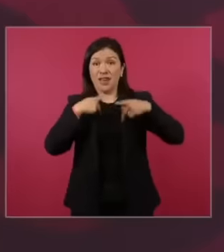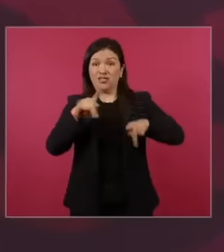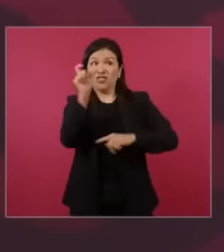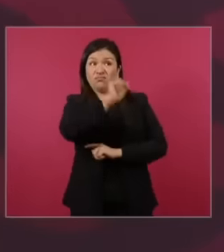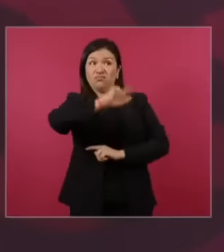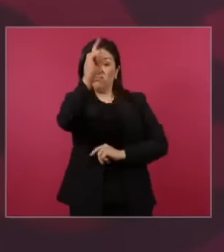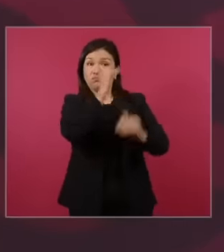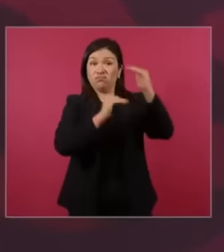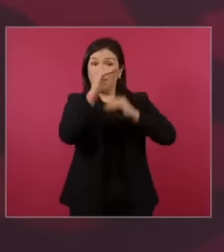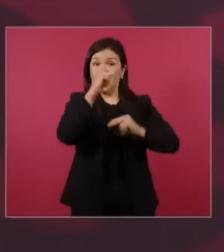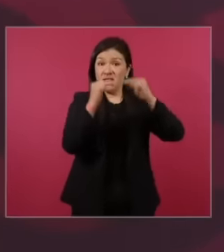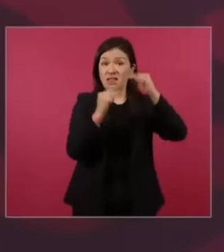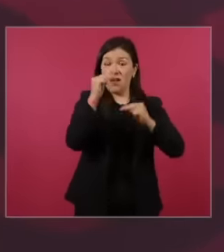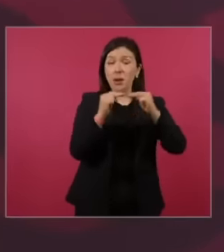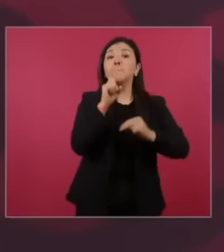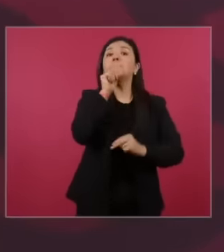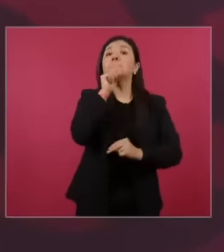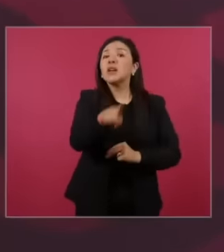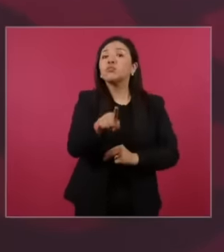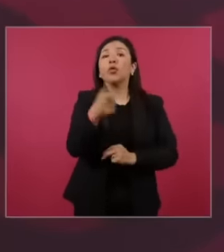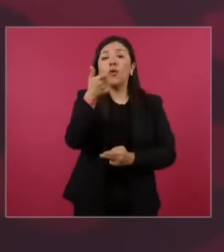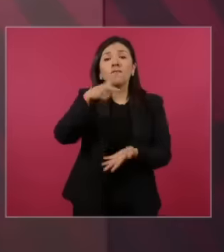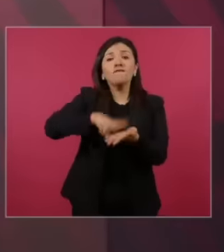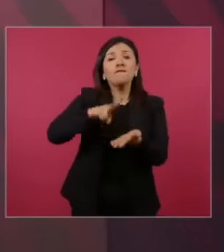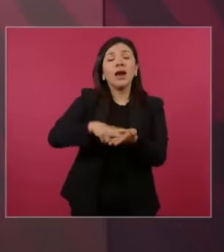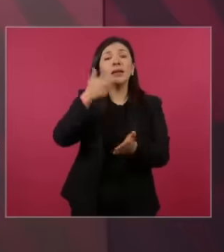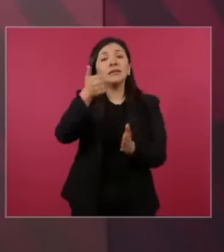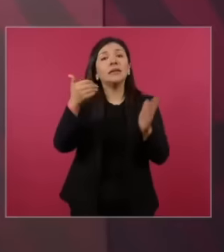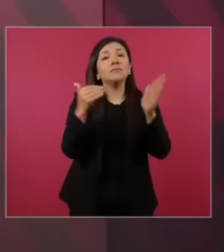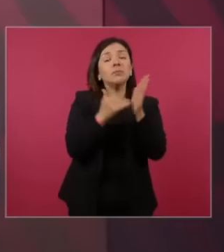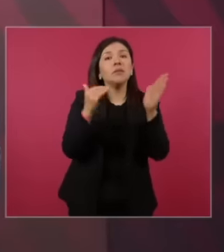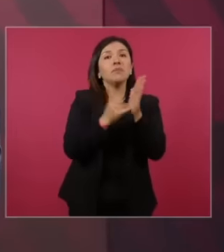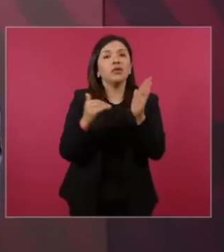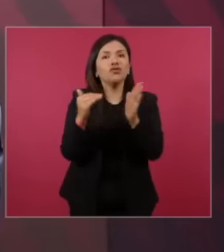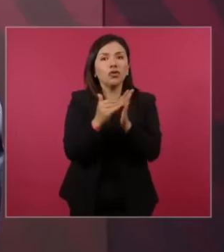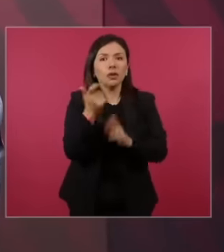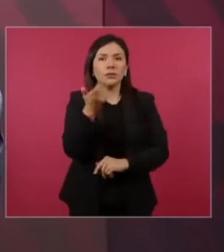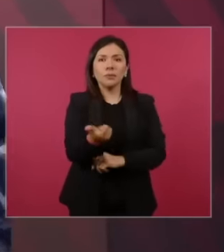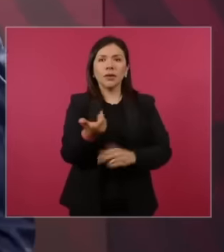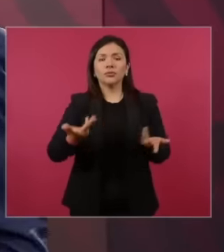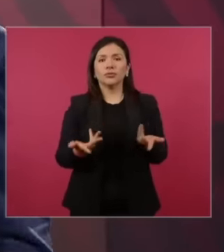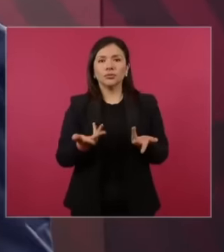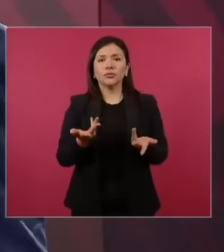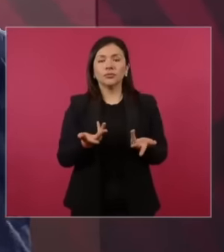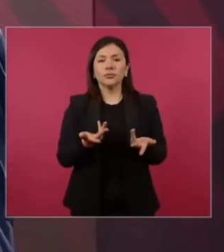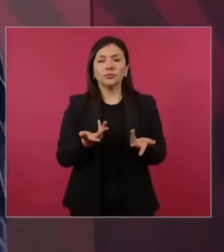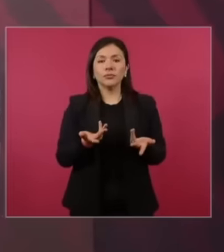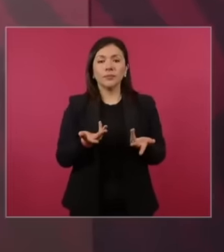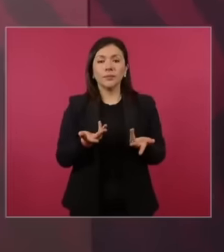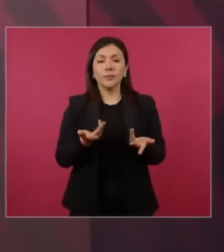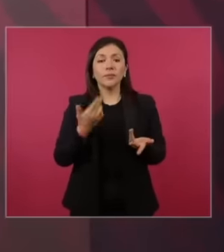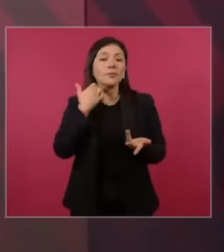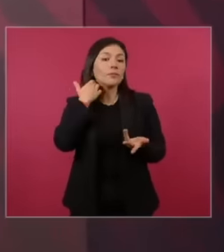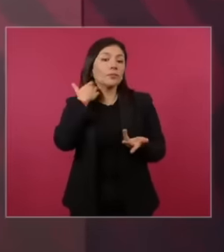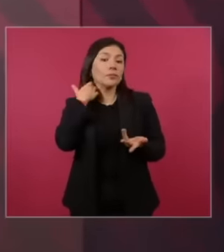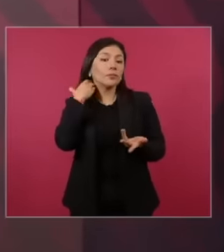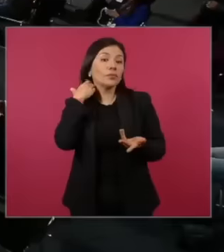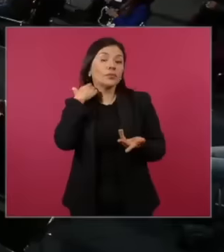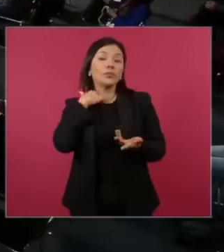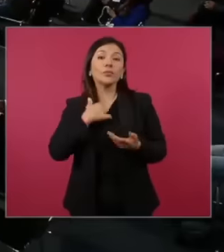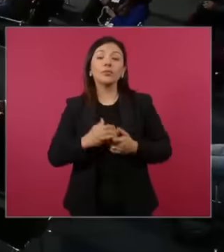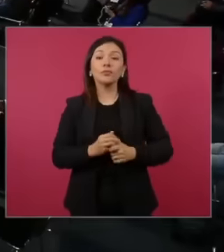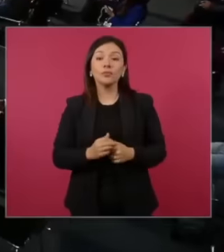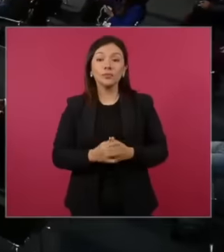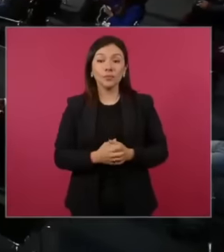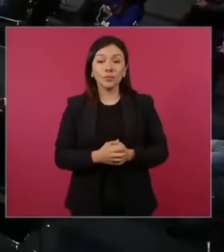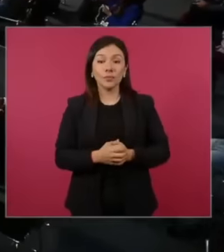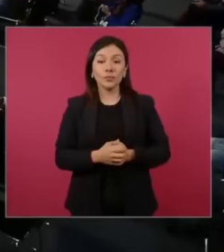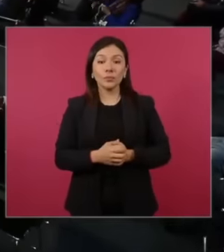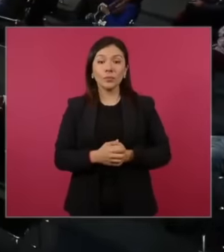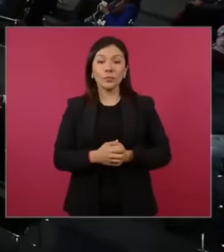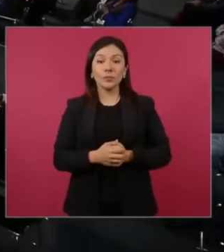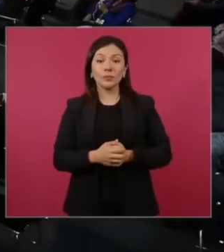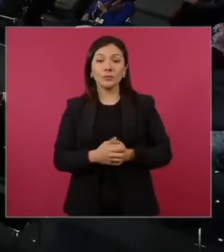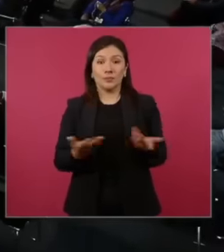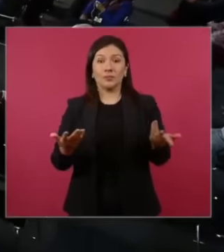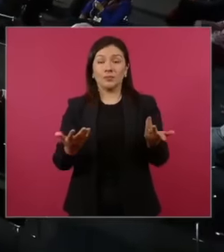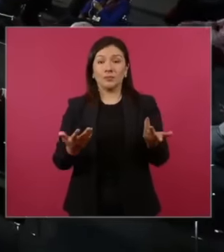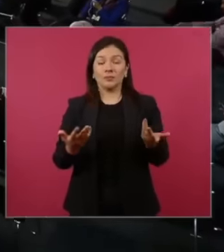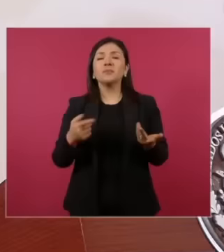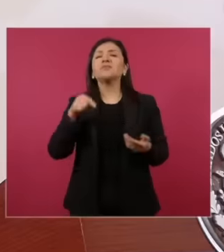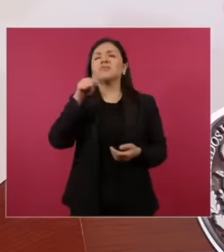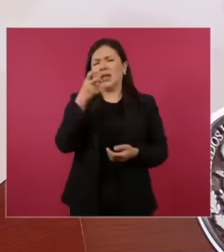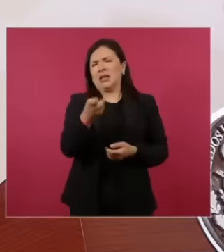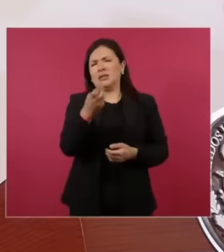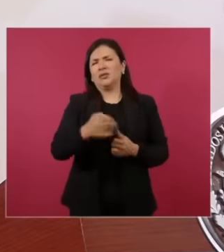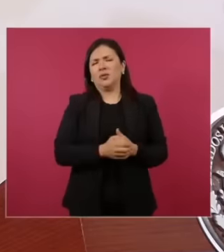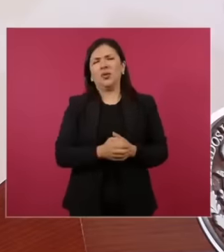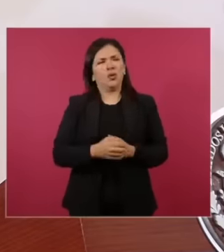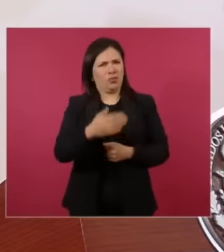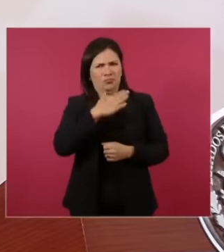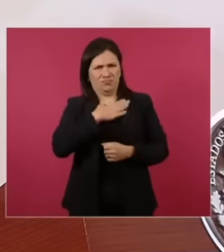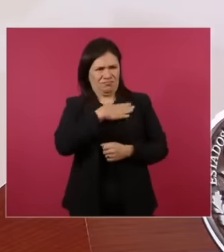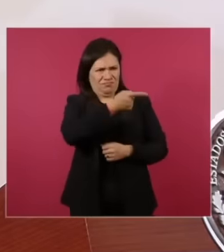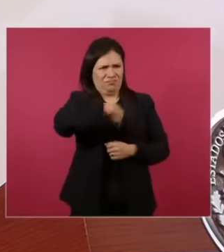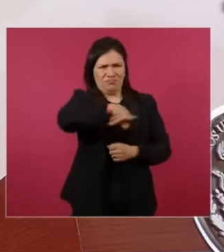the same 6000 million So why did we win Ah Because all those